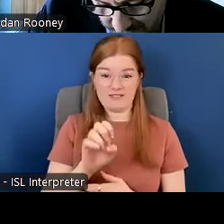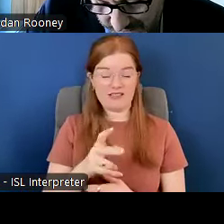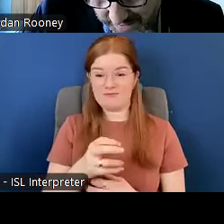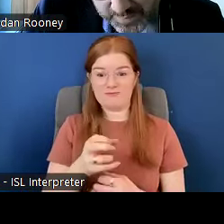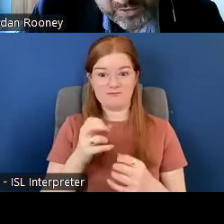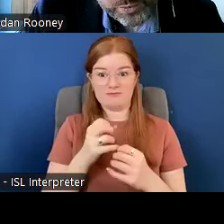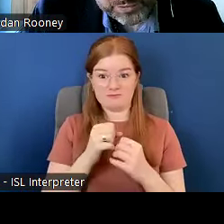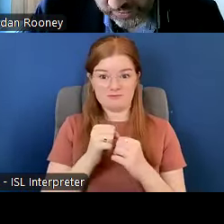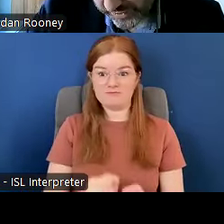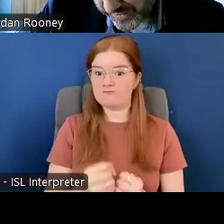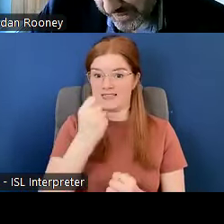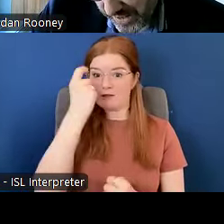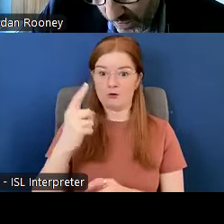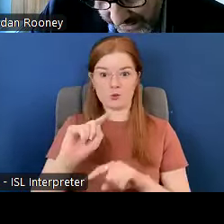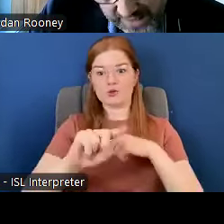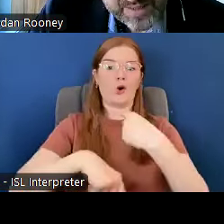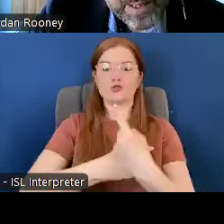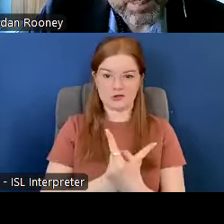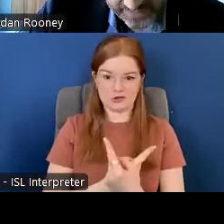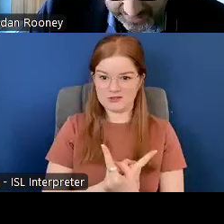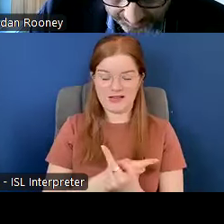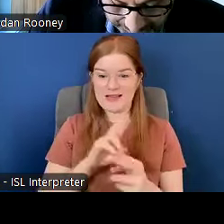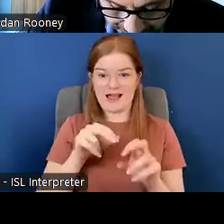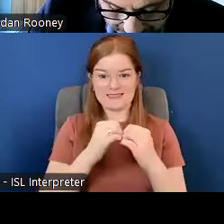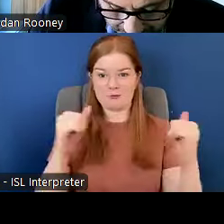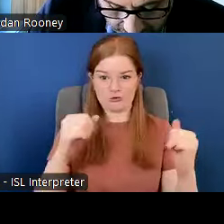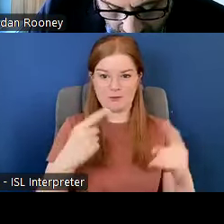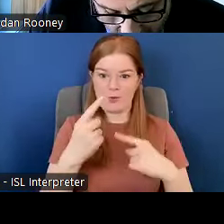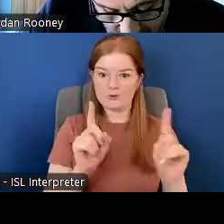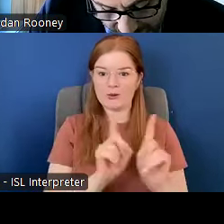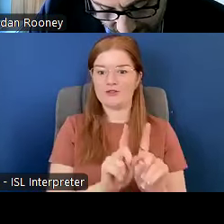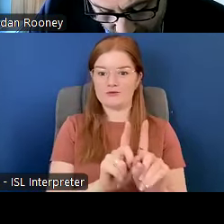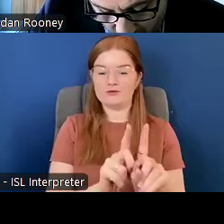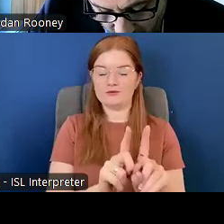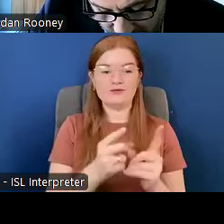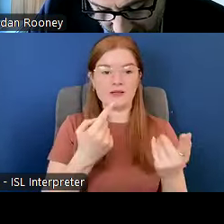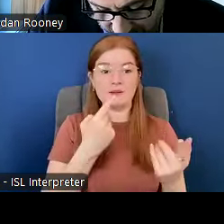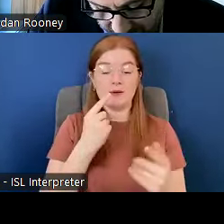Gleizes' spiritual daughters, one cannot separate them. Remarkably, Hone and Jellett